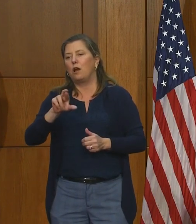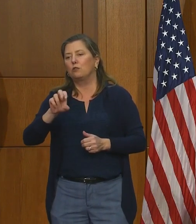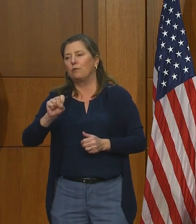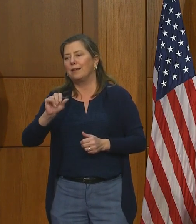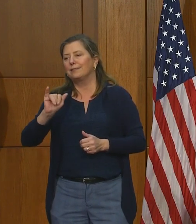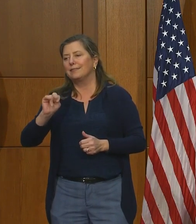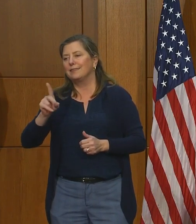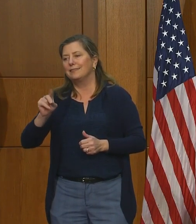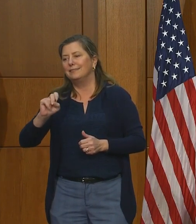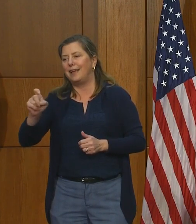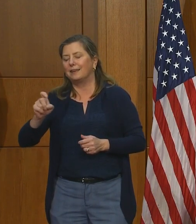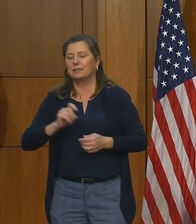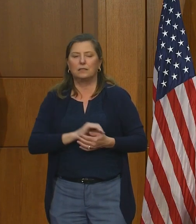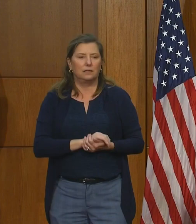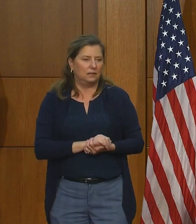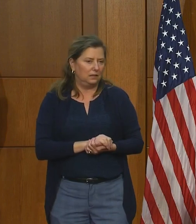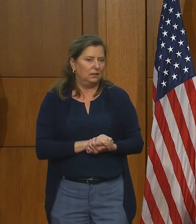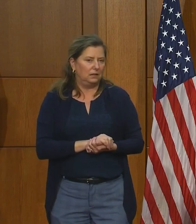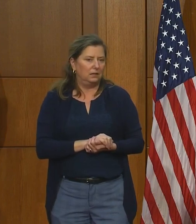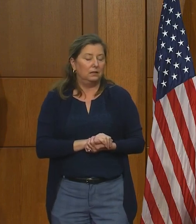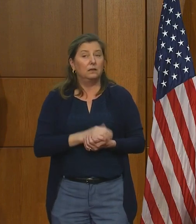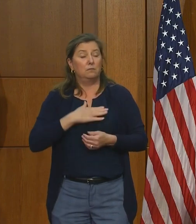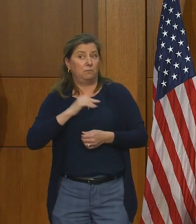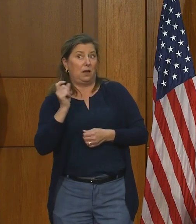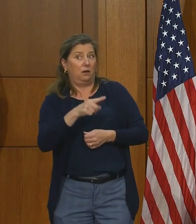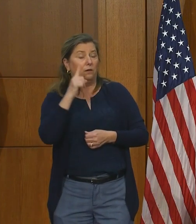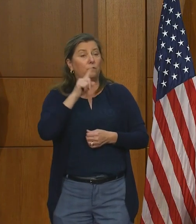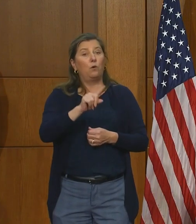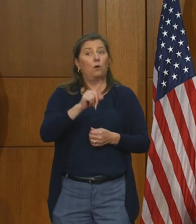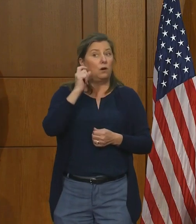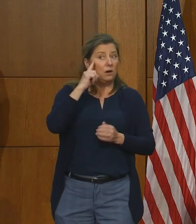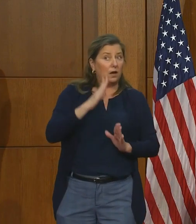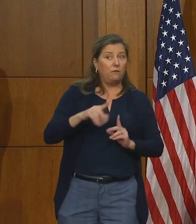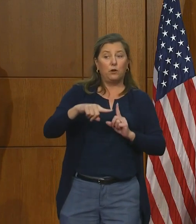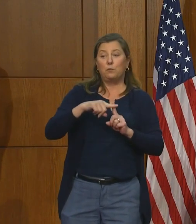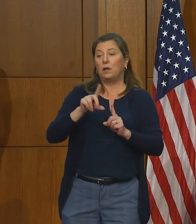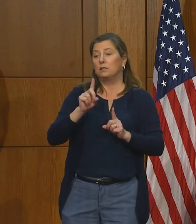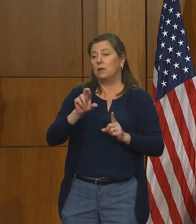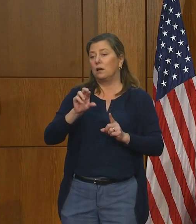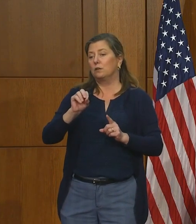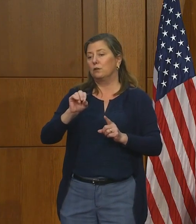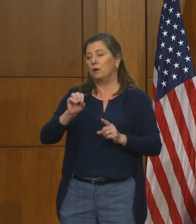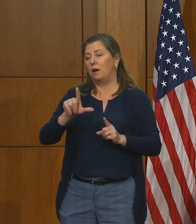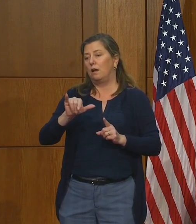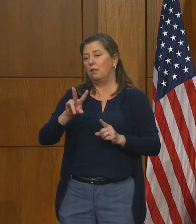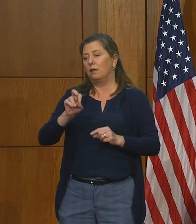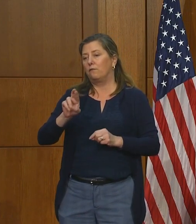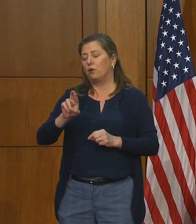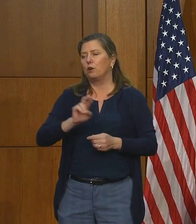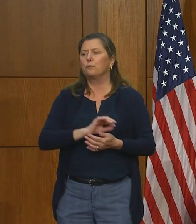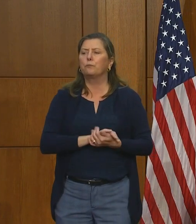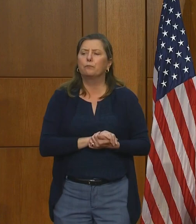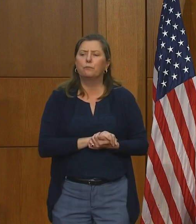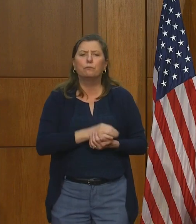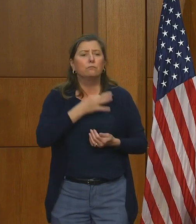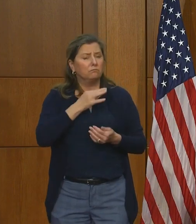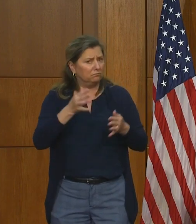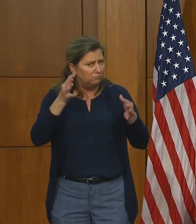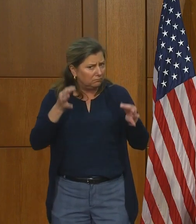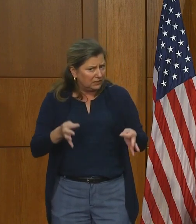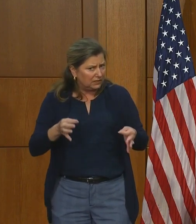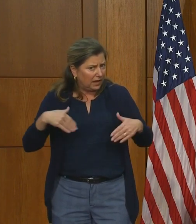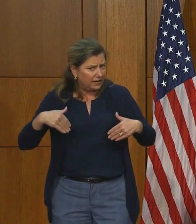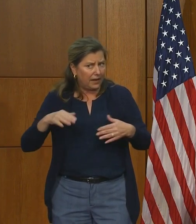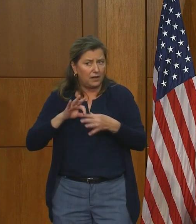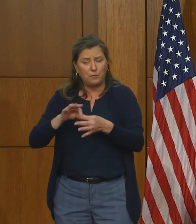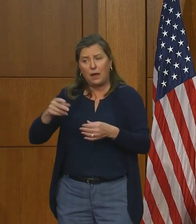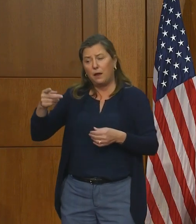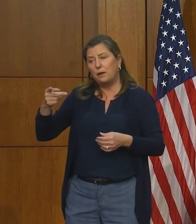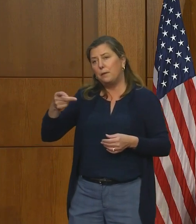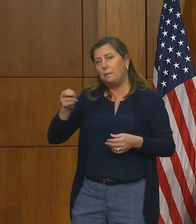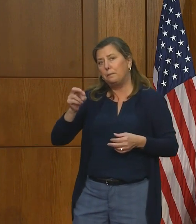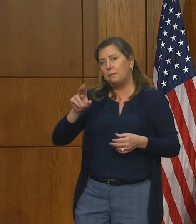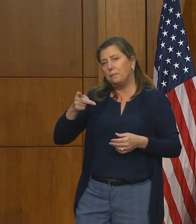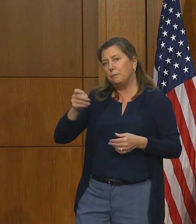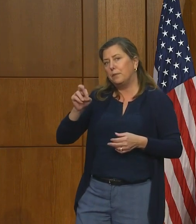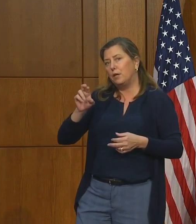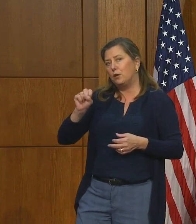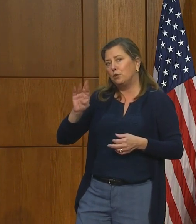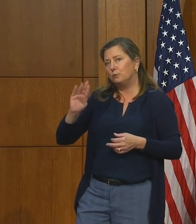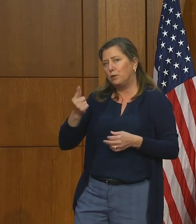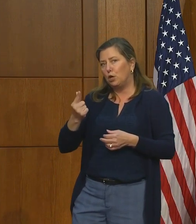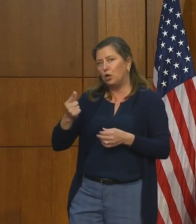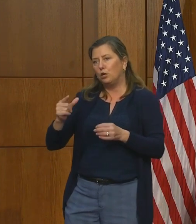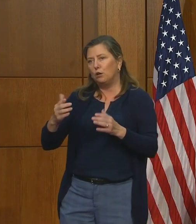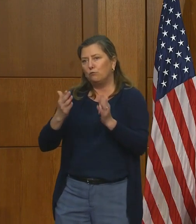YES WE MADE TO GROW THE FOR A